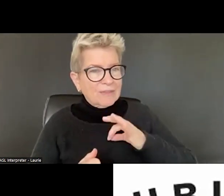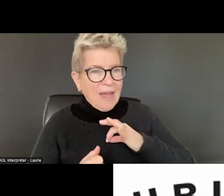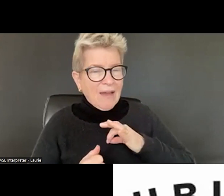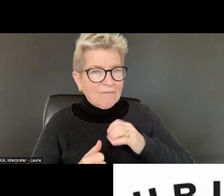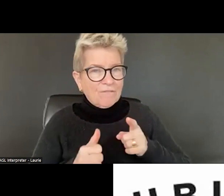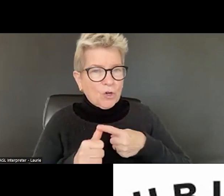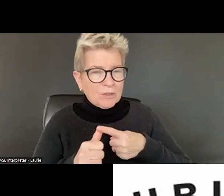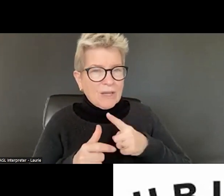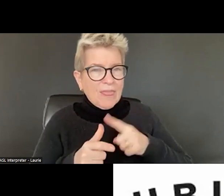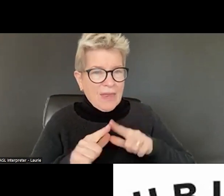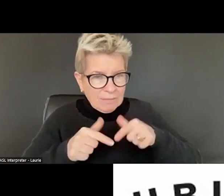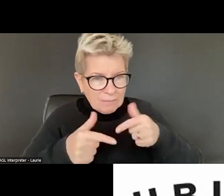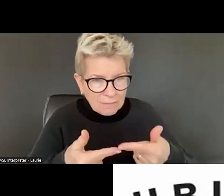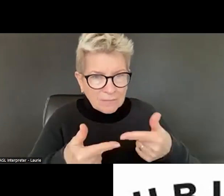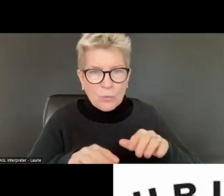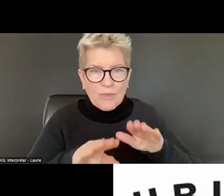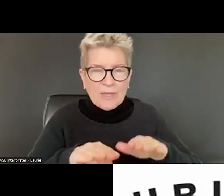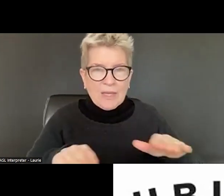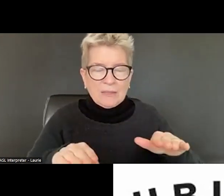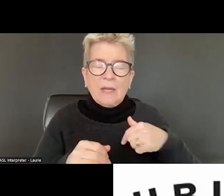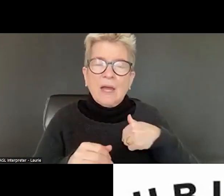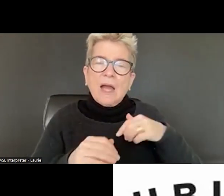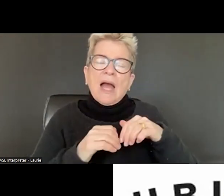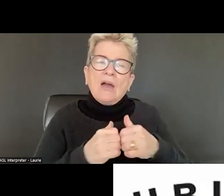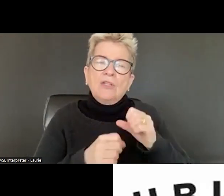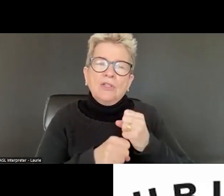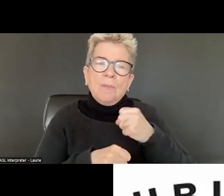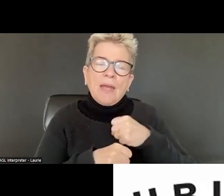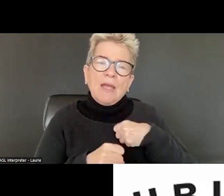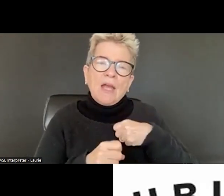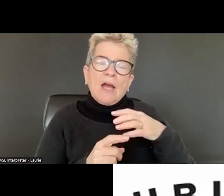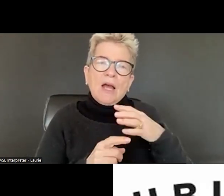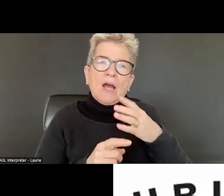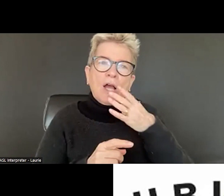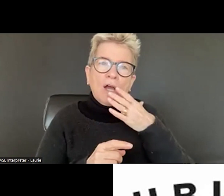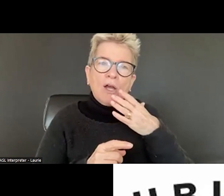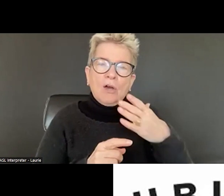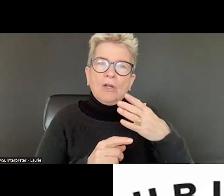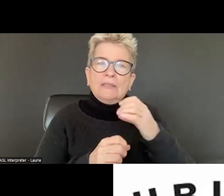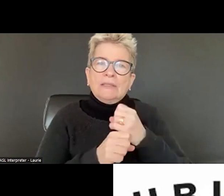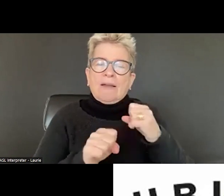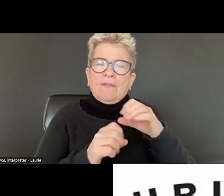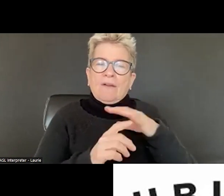to start those conversations and have what can be you know difficult conversations any thoughts on